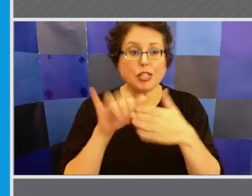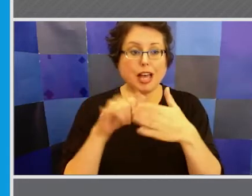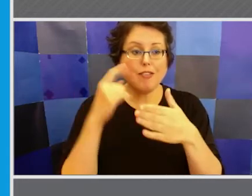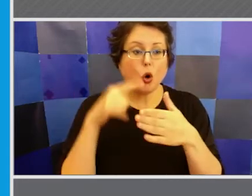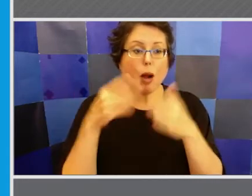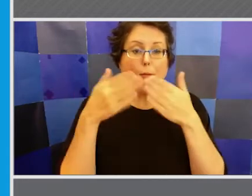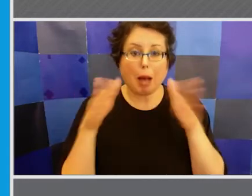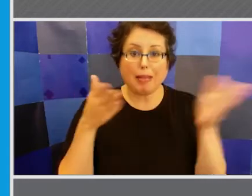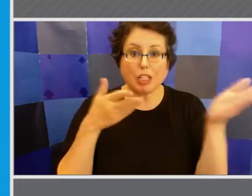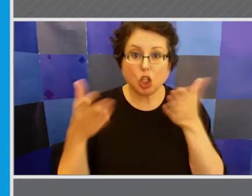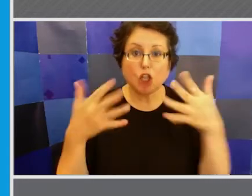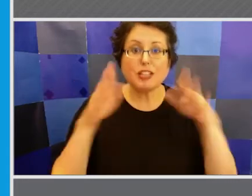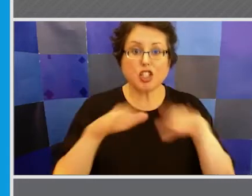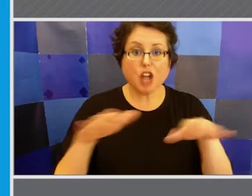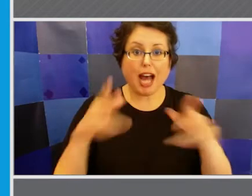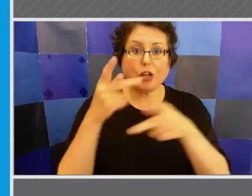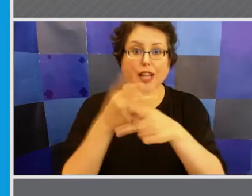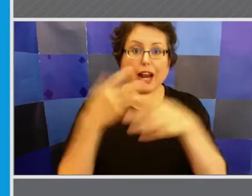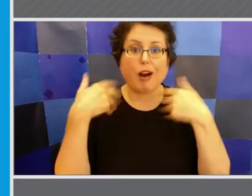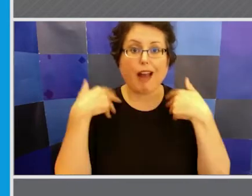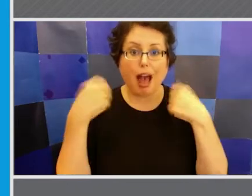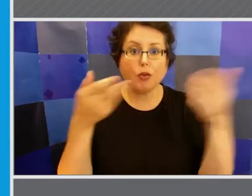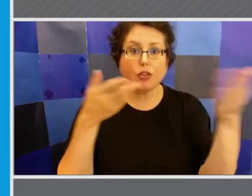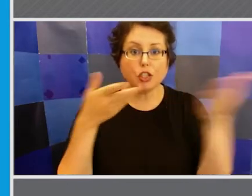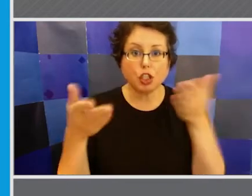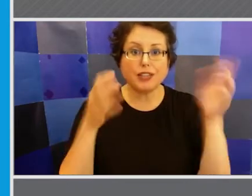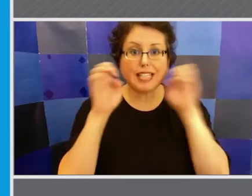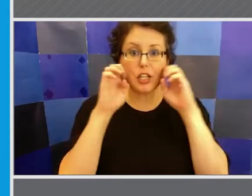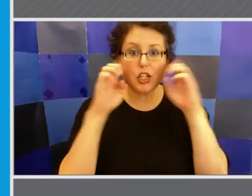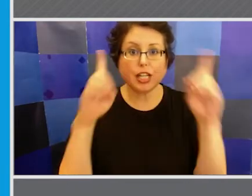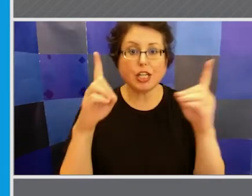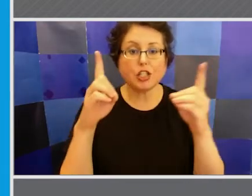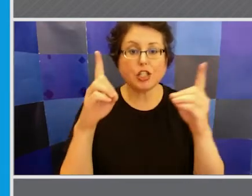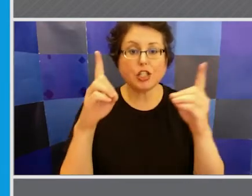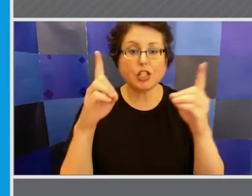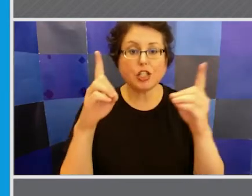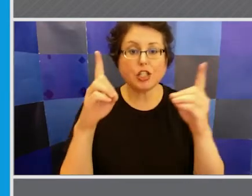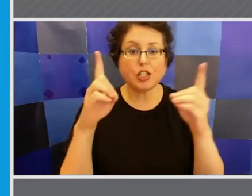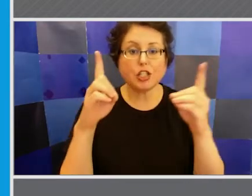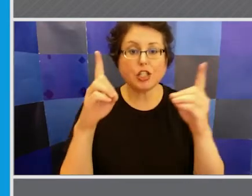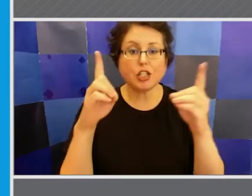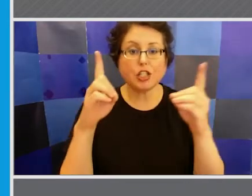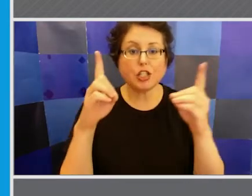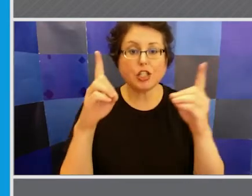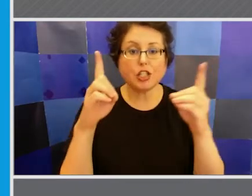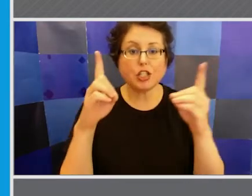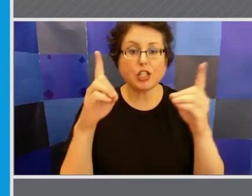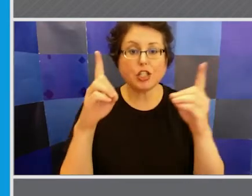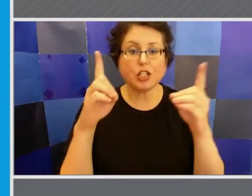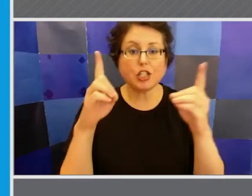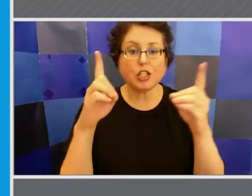services, education programs senior programs programs for homeless persons and recreation